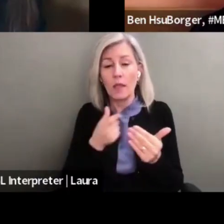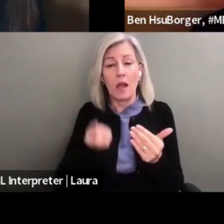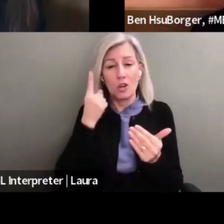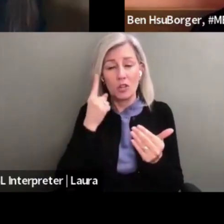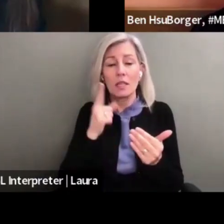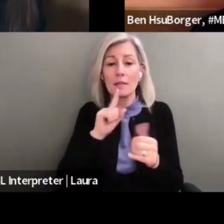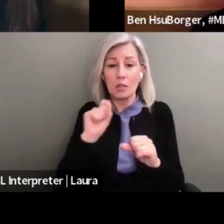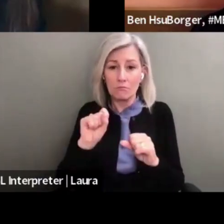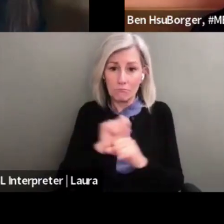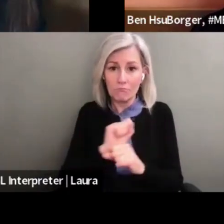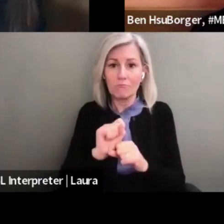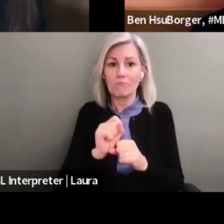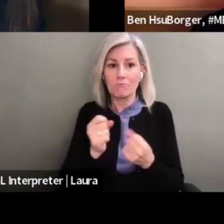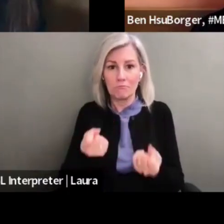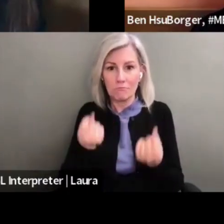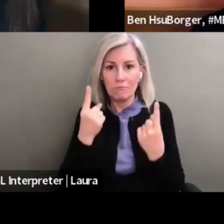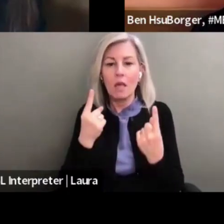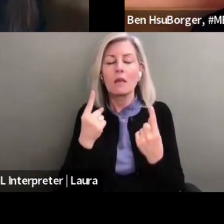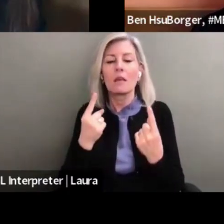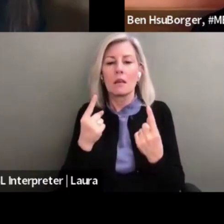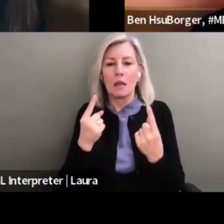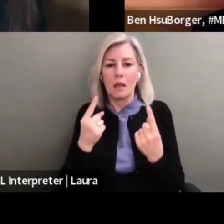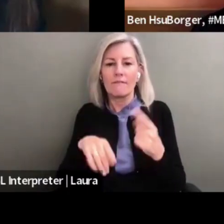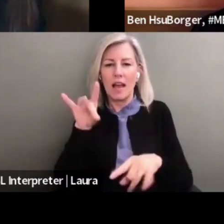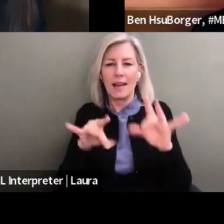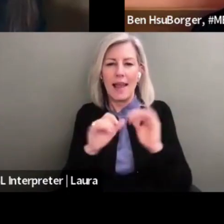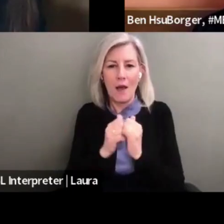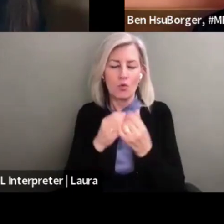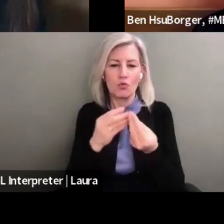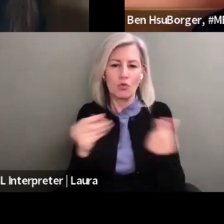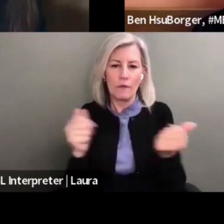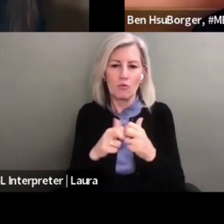It is a big serious challenge but I think it is more important to acknowledge